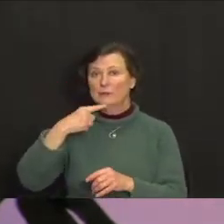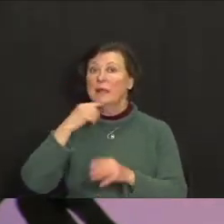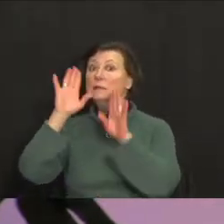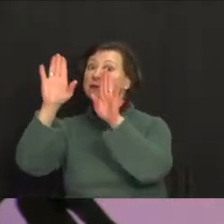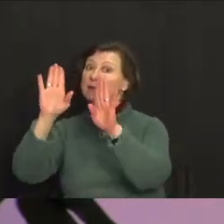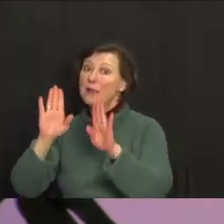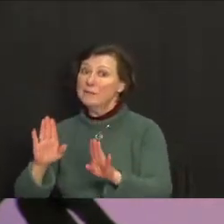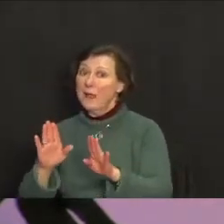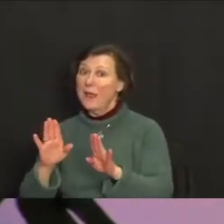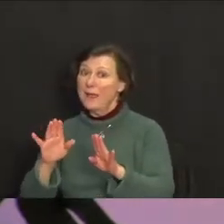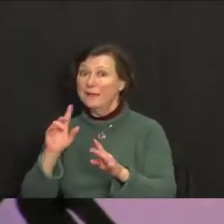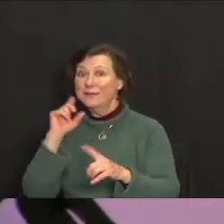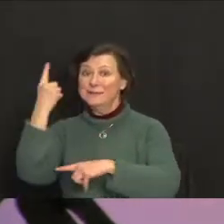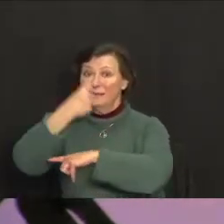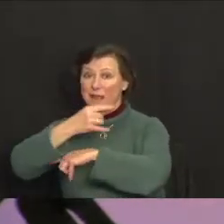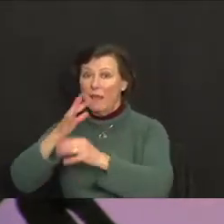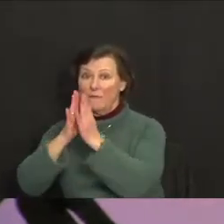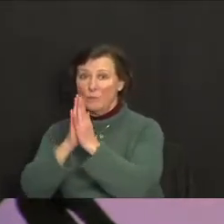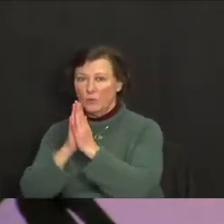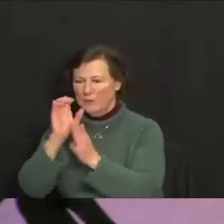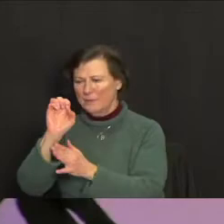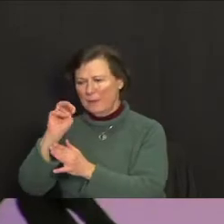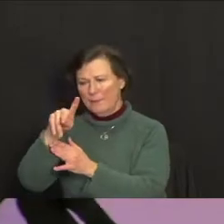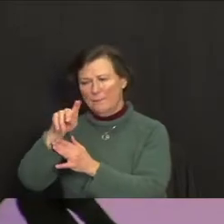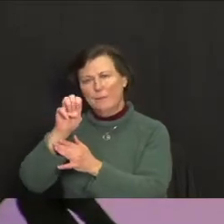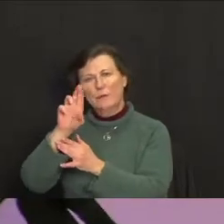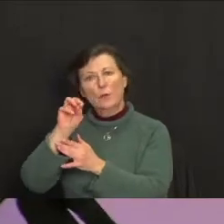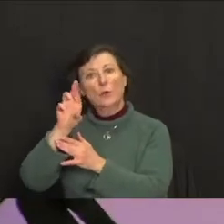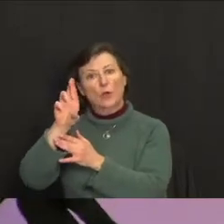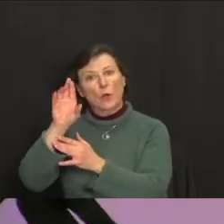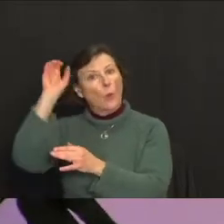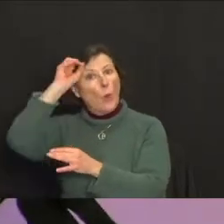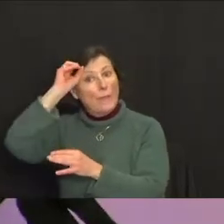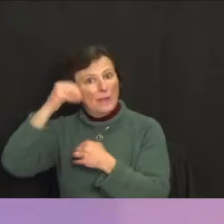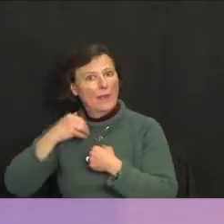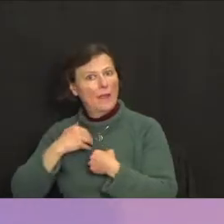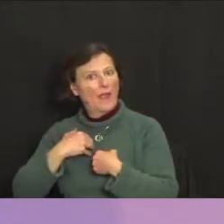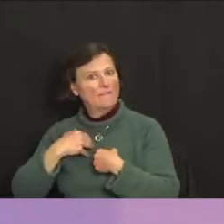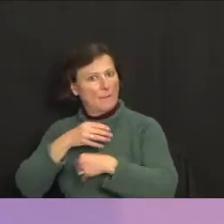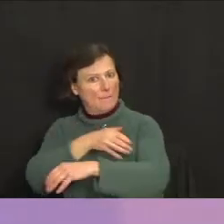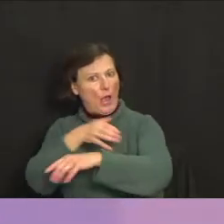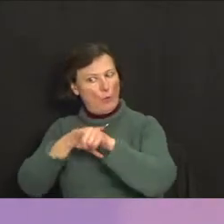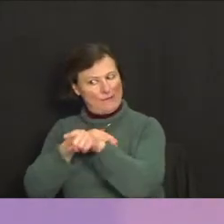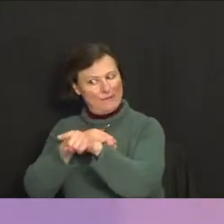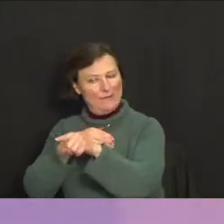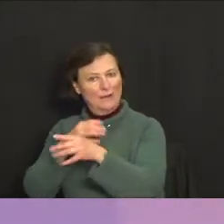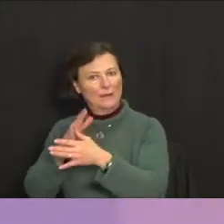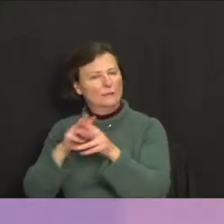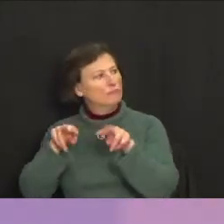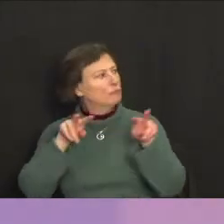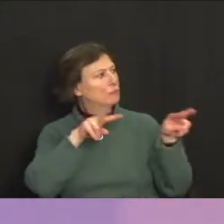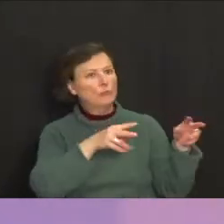emperor's opinion has a certain force. People looking around Transylvania knew the force